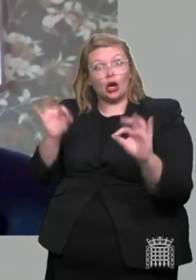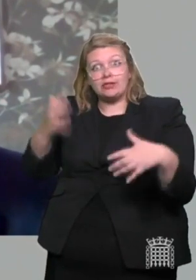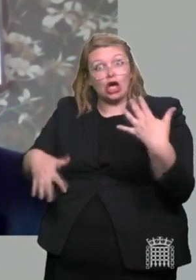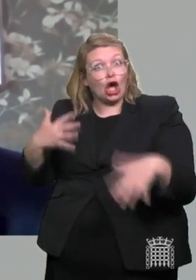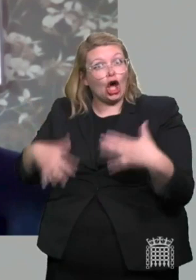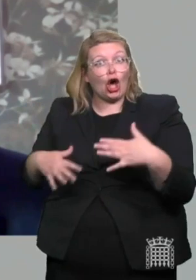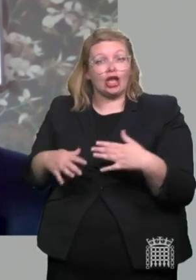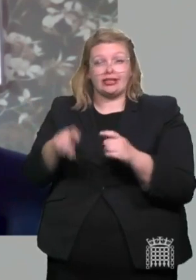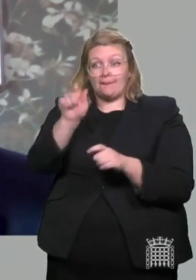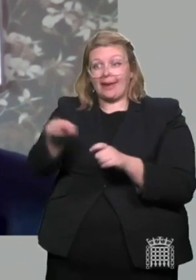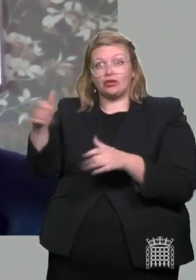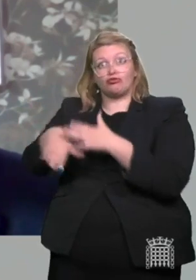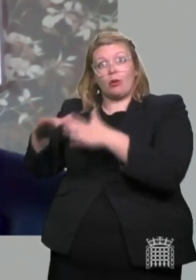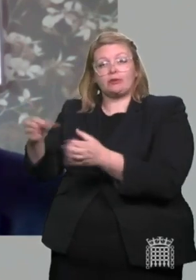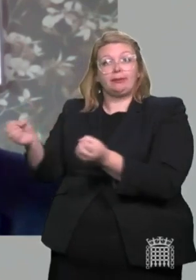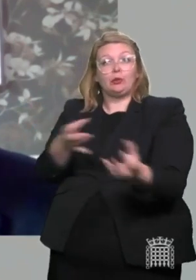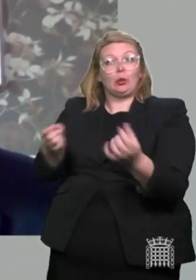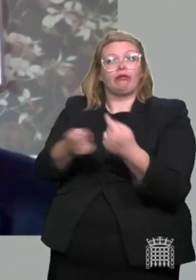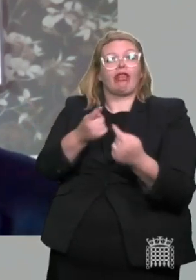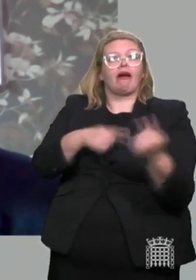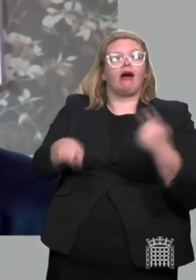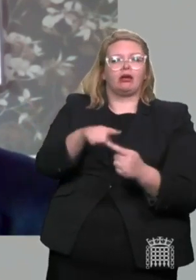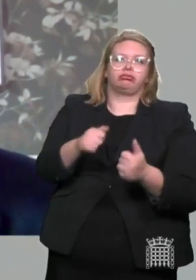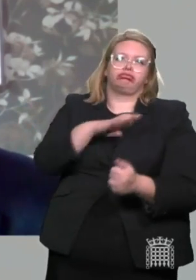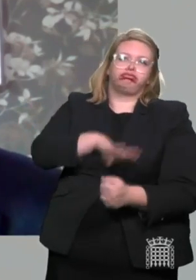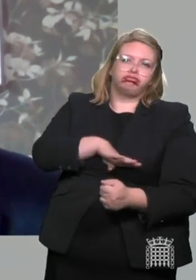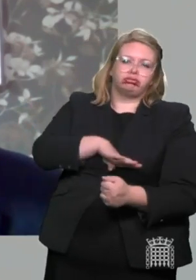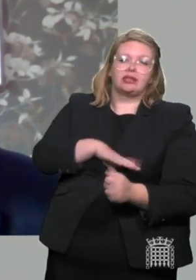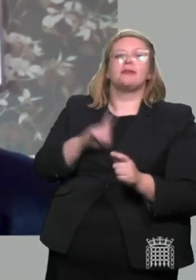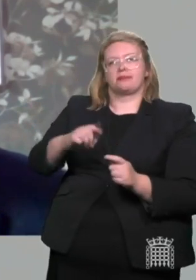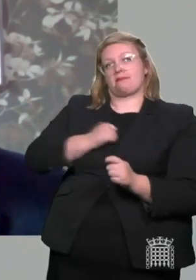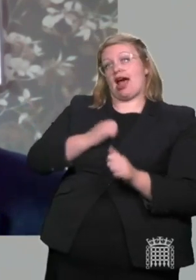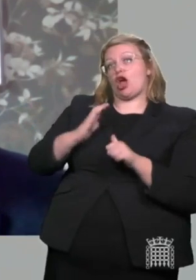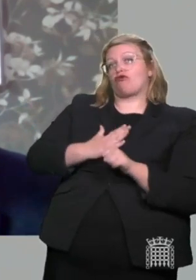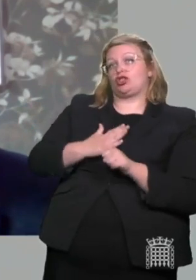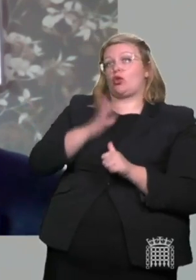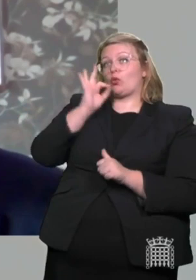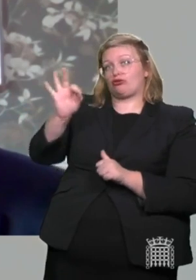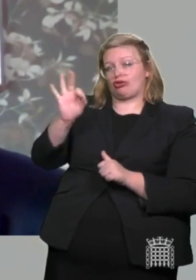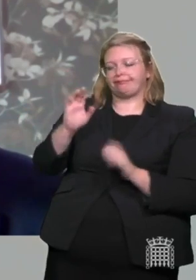to other wards. However, to return to my original question, local elections are only days away,